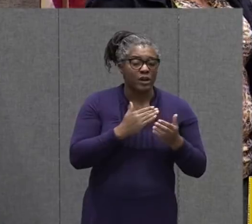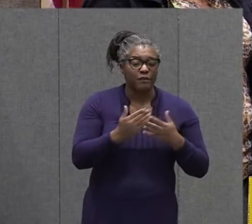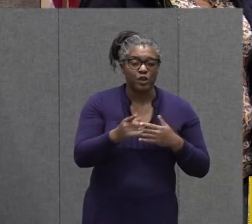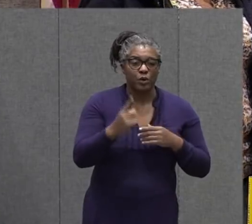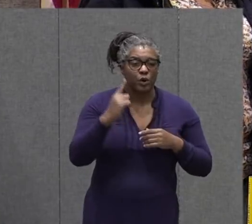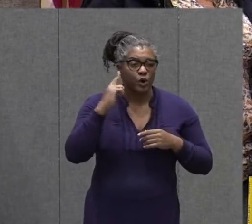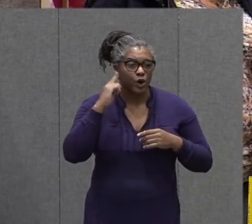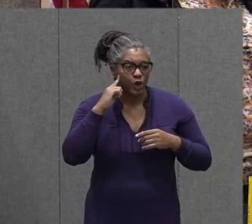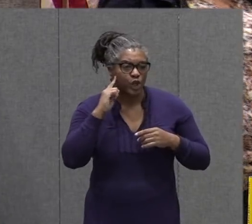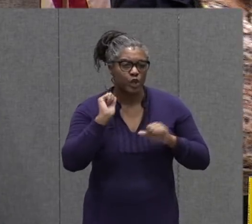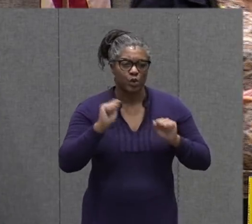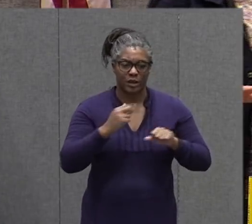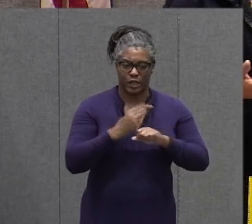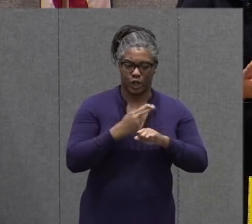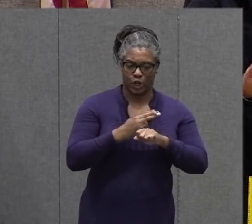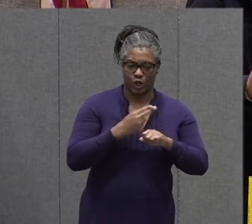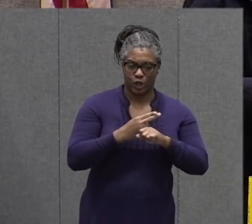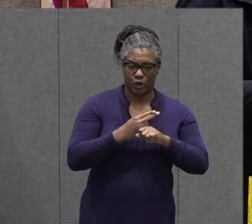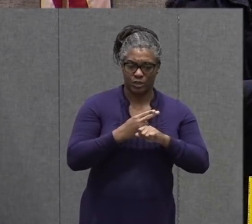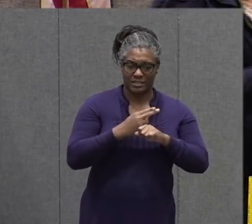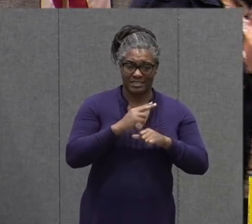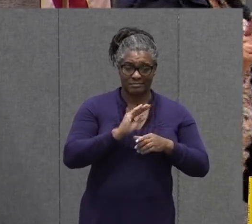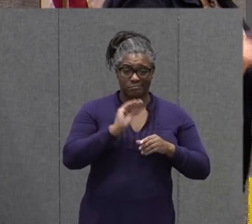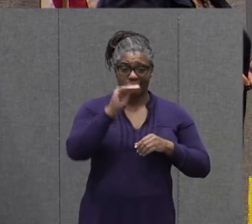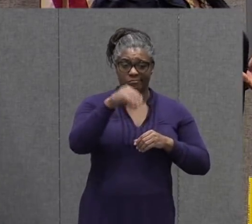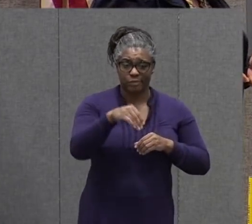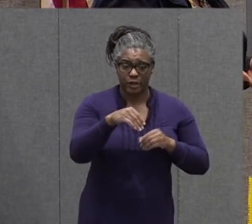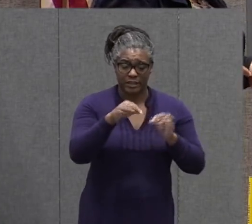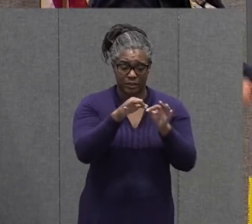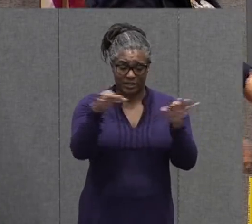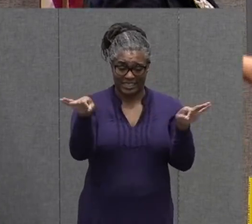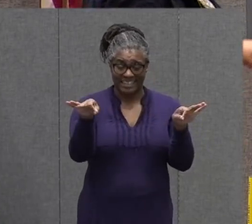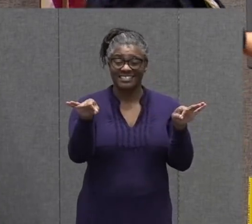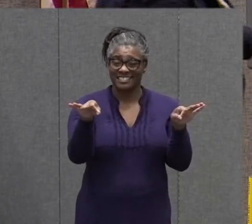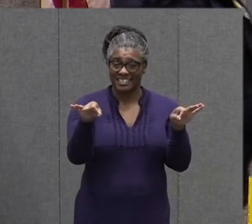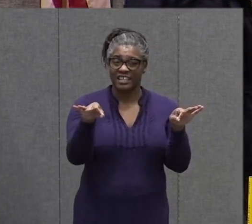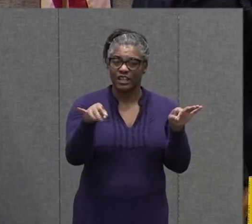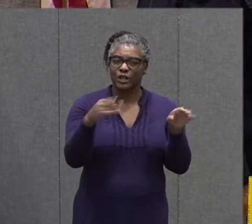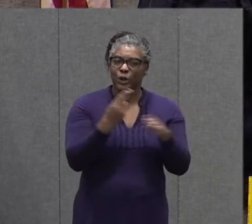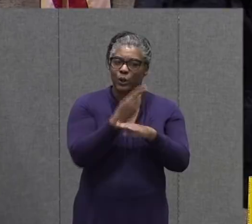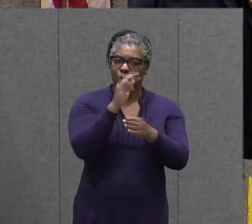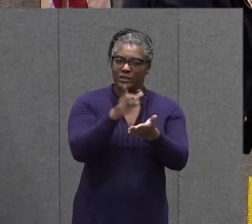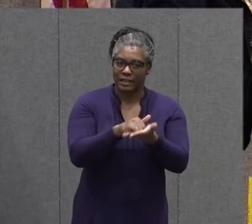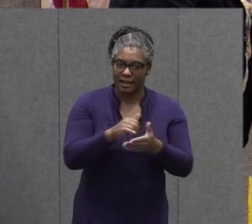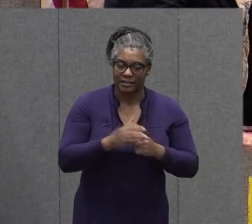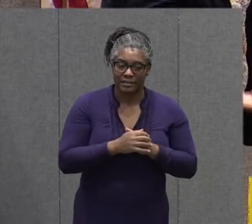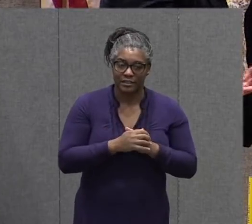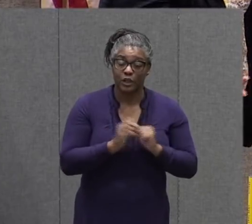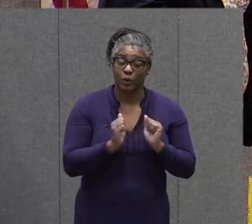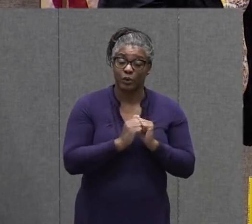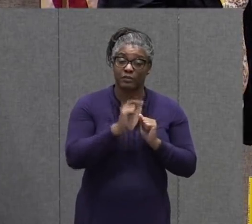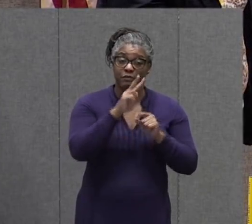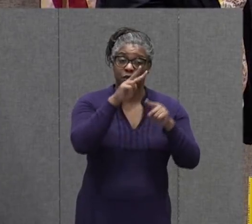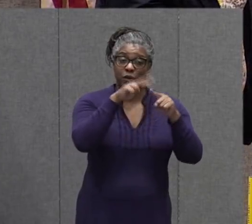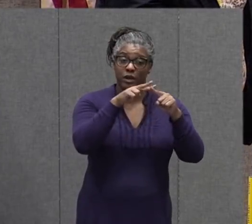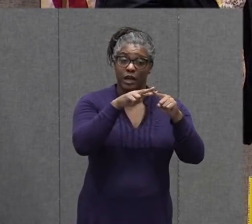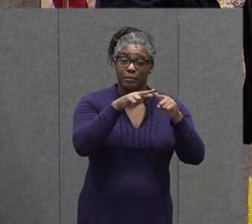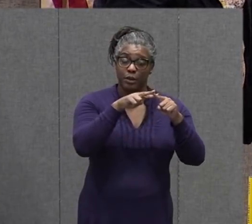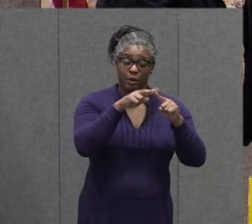that will work perfect for you, okay? Whenever we finished vocabulary words, it's always important to say, well, how do our vocabulary words,